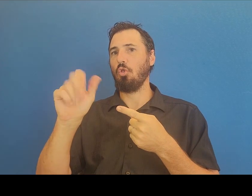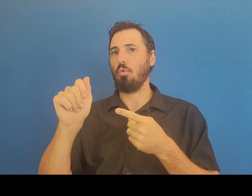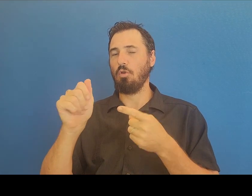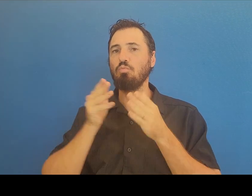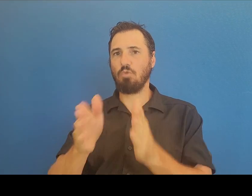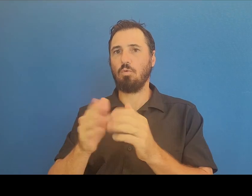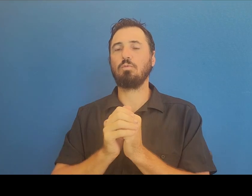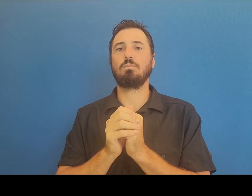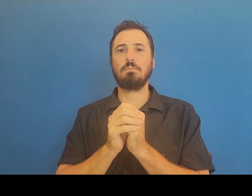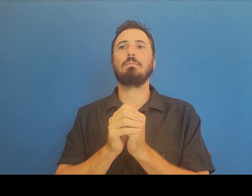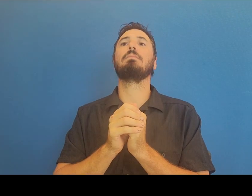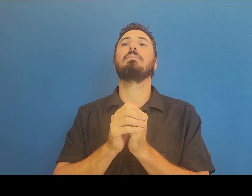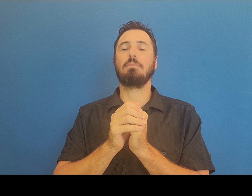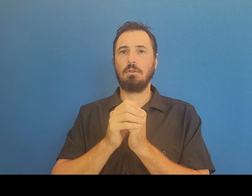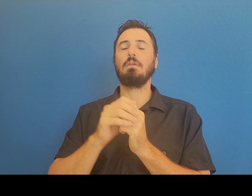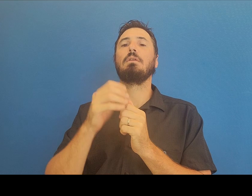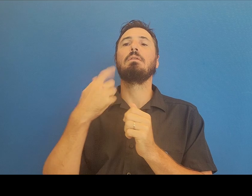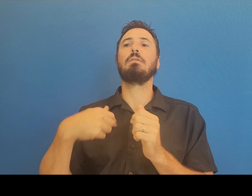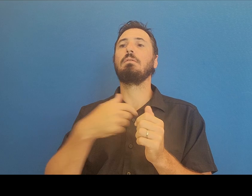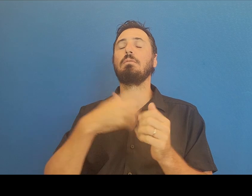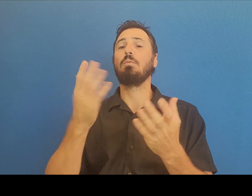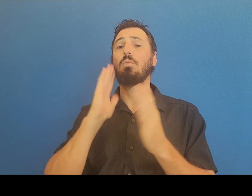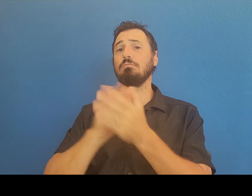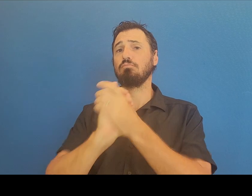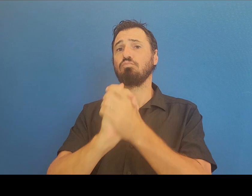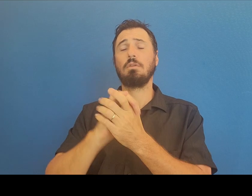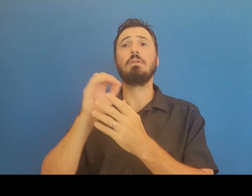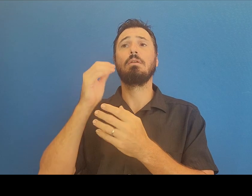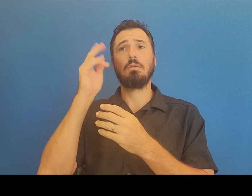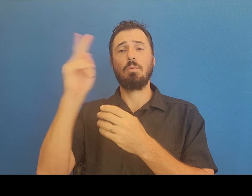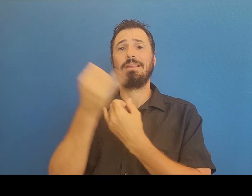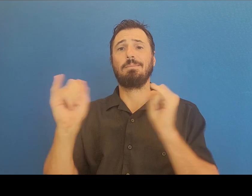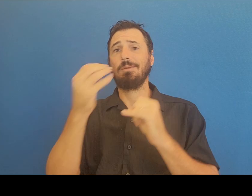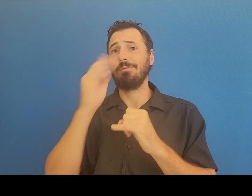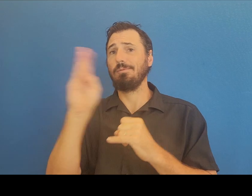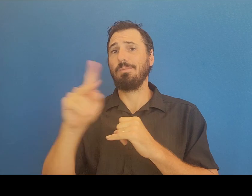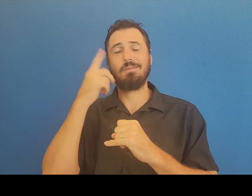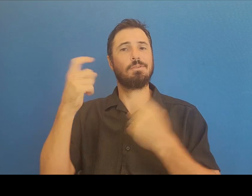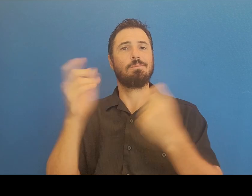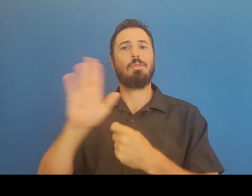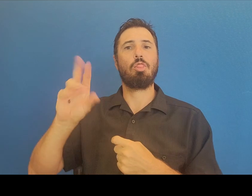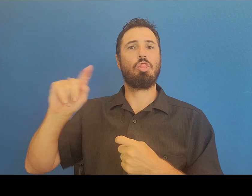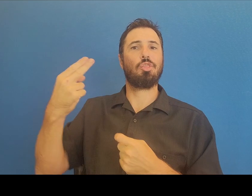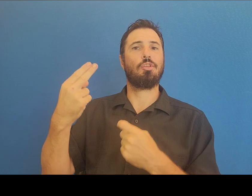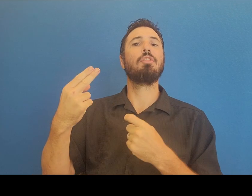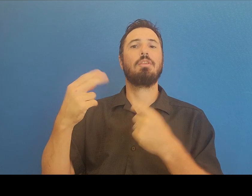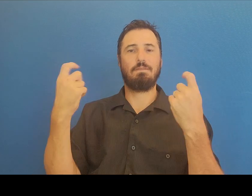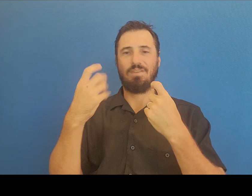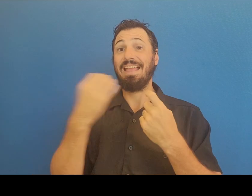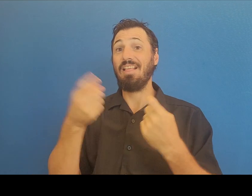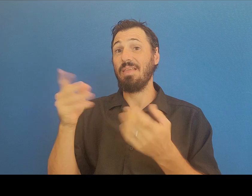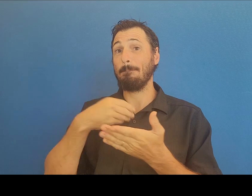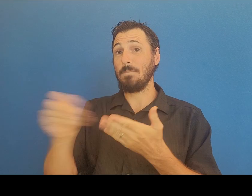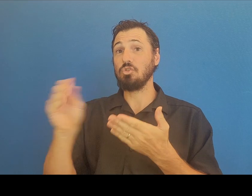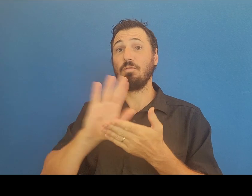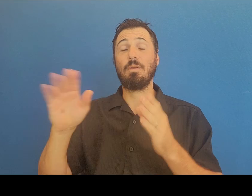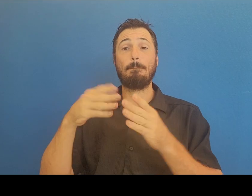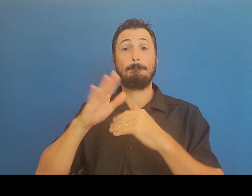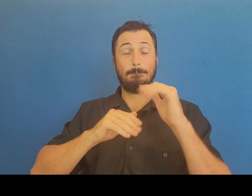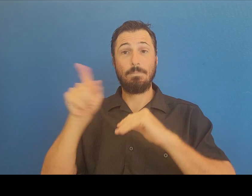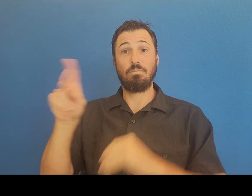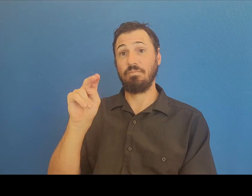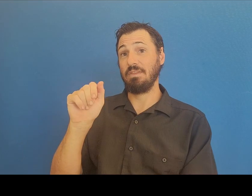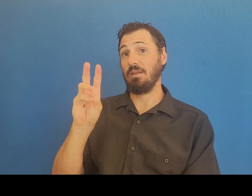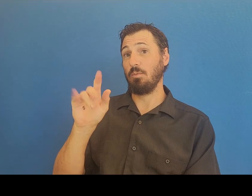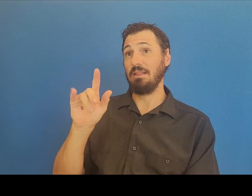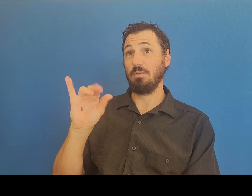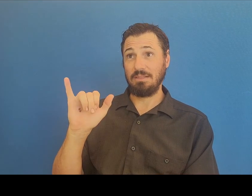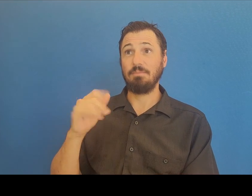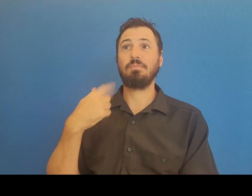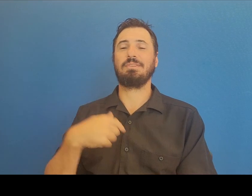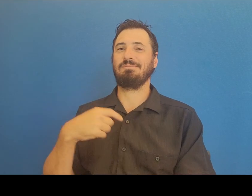We’d like to congratulate the Kaua‘i Independent Food Bank for celebrating its 30th Anniversary and the purchase of their building in Nāwiliwili. I was honored to attend their celebration on